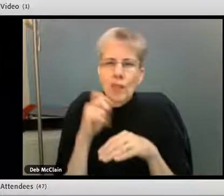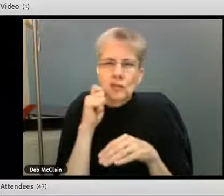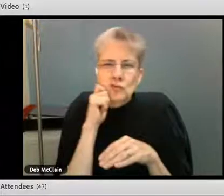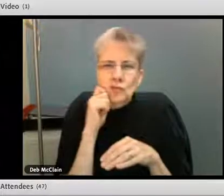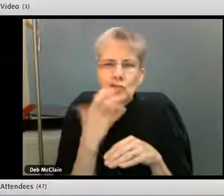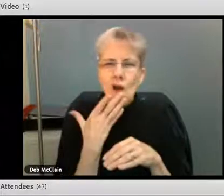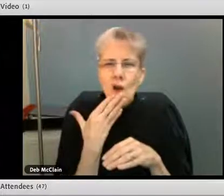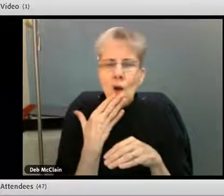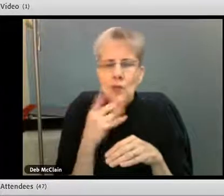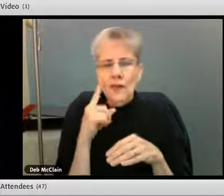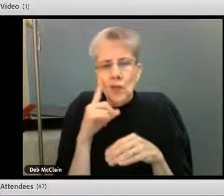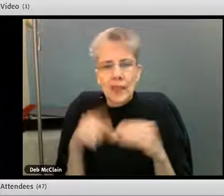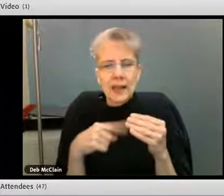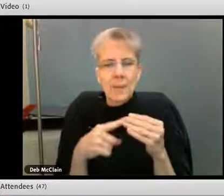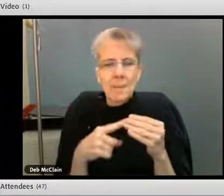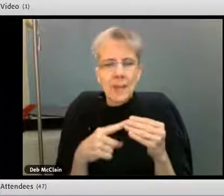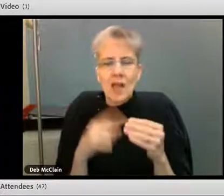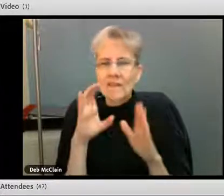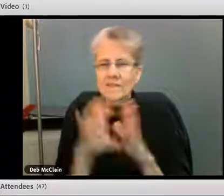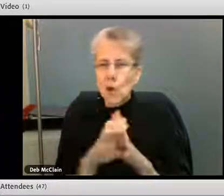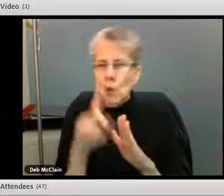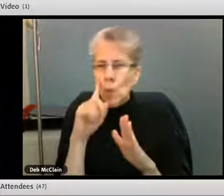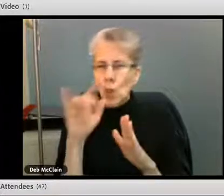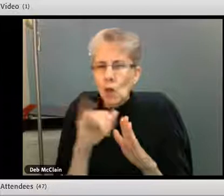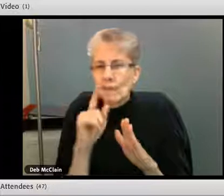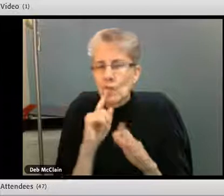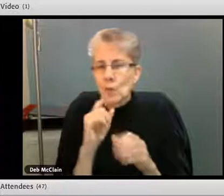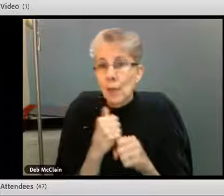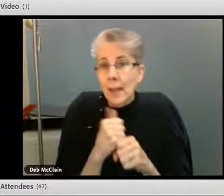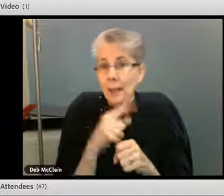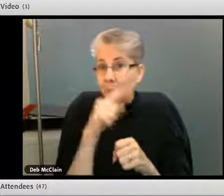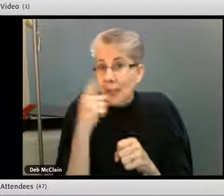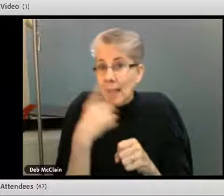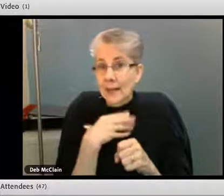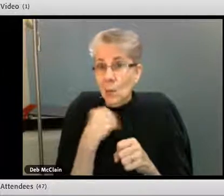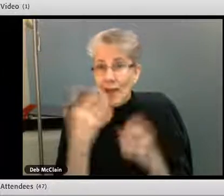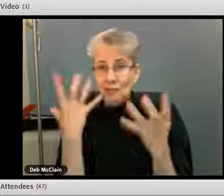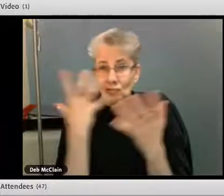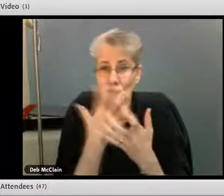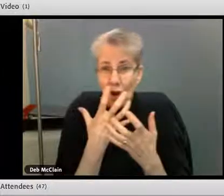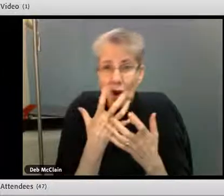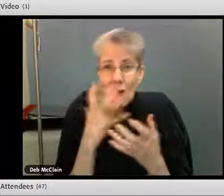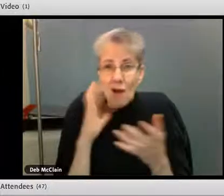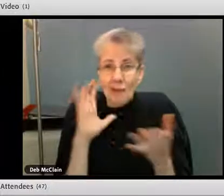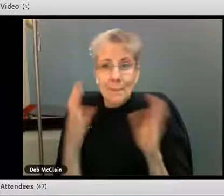if you really made it black and white and stark versus really blues and things like that.